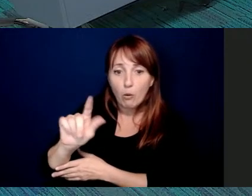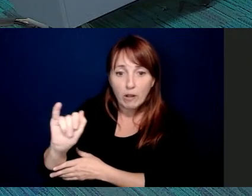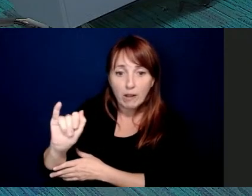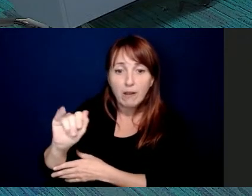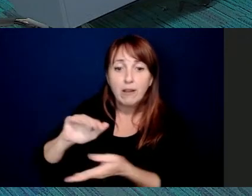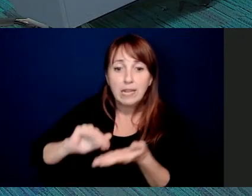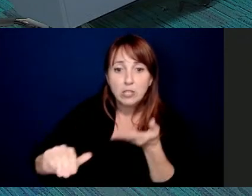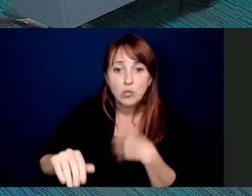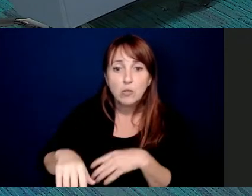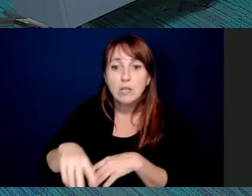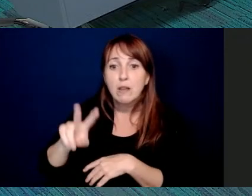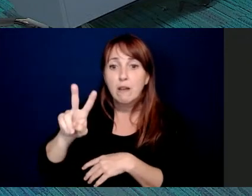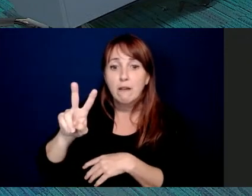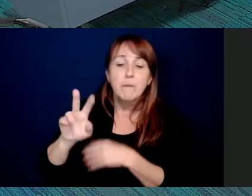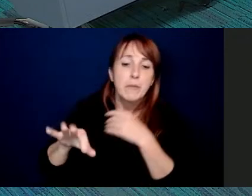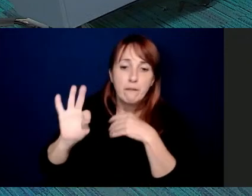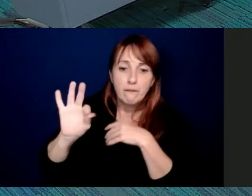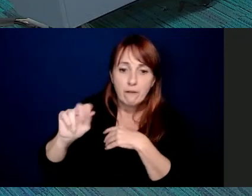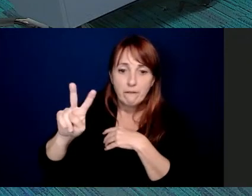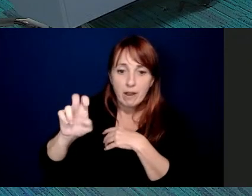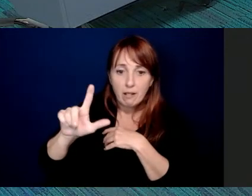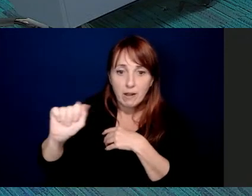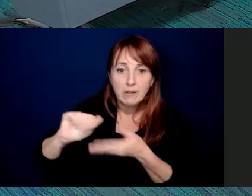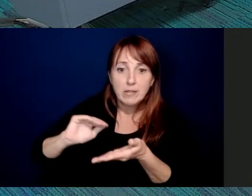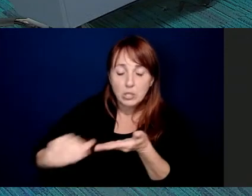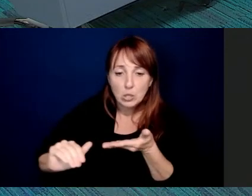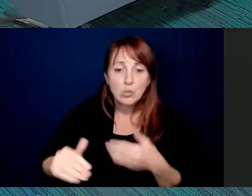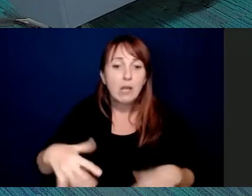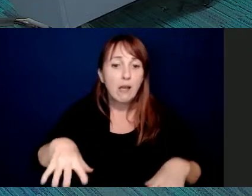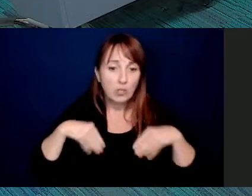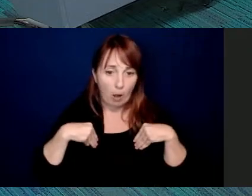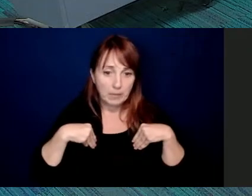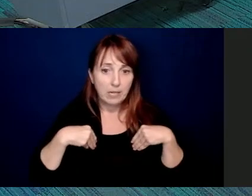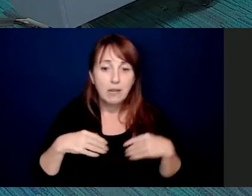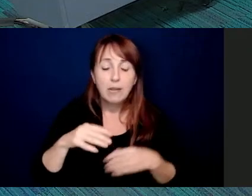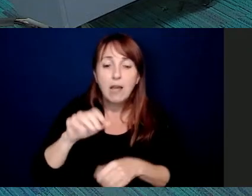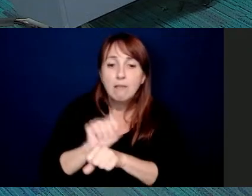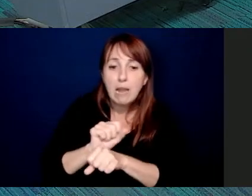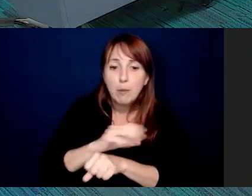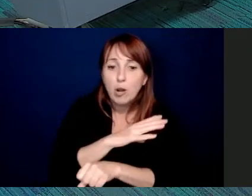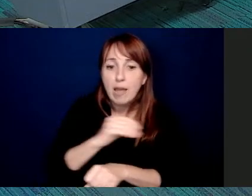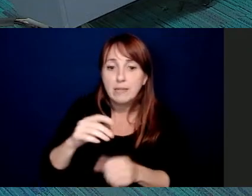Recommendation is adopted chair and for the Labor and Technology Committee, same RECOMME recommendations.